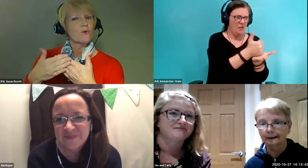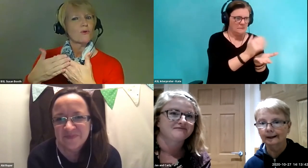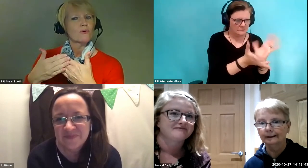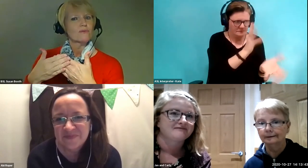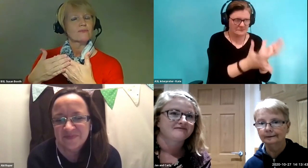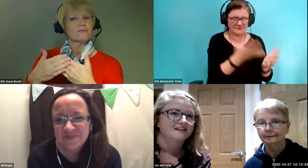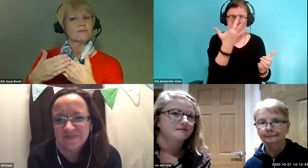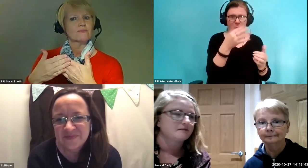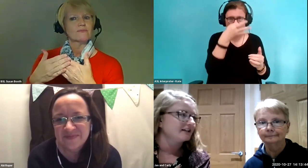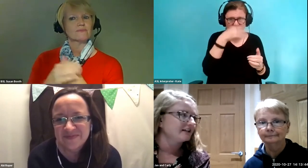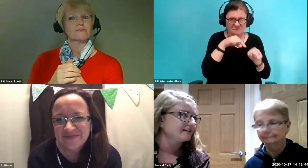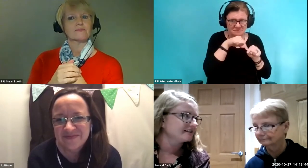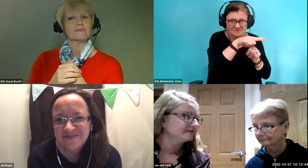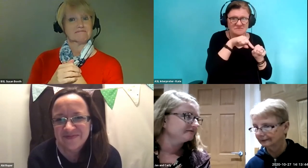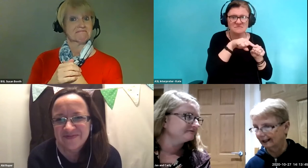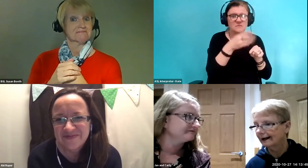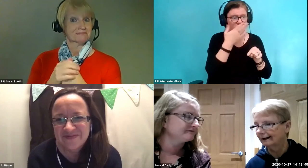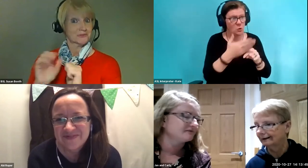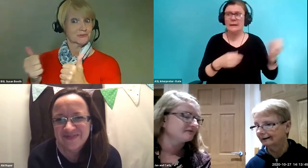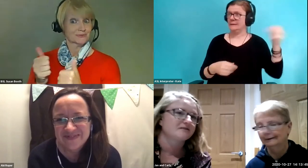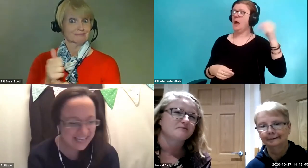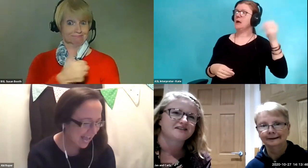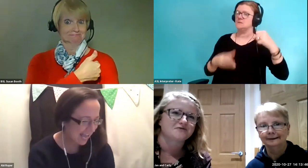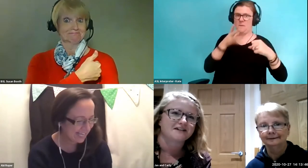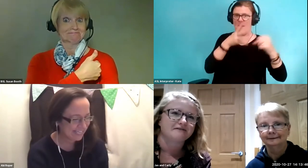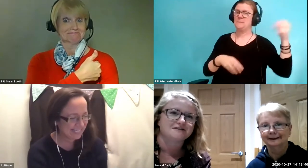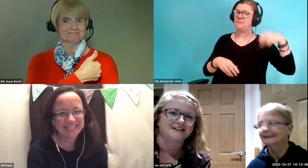yeah it's been really good doesn't it yeah she always brings naughty food